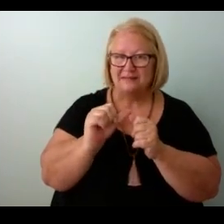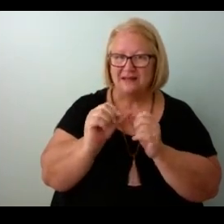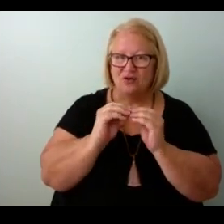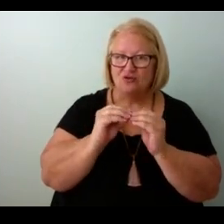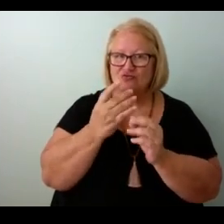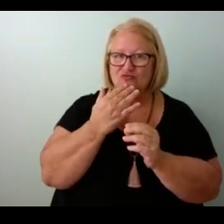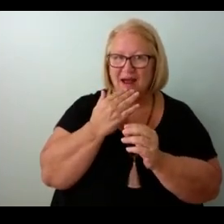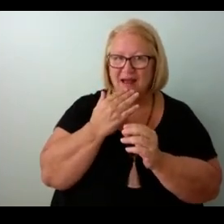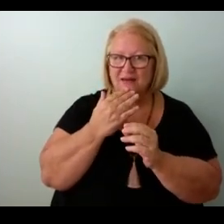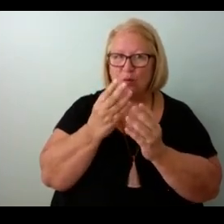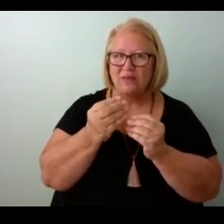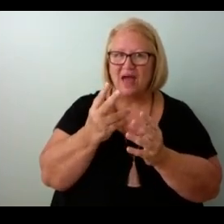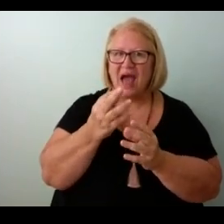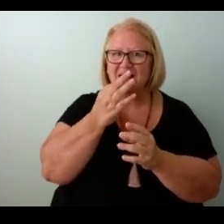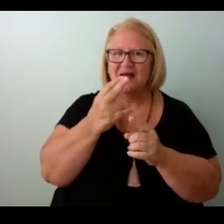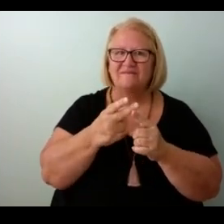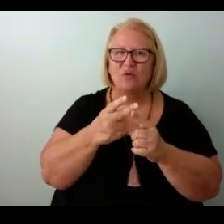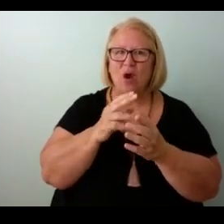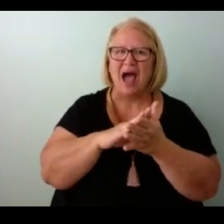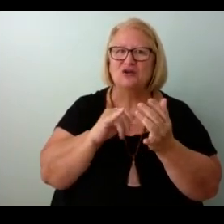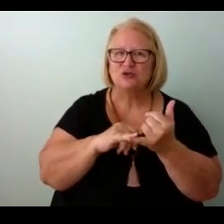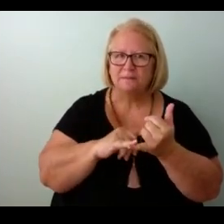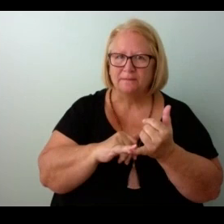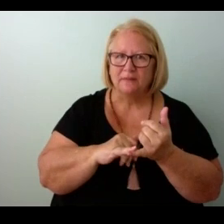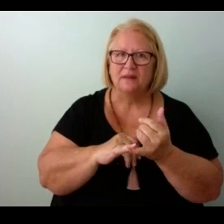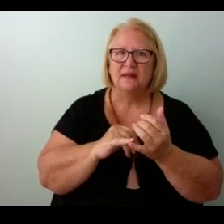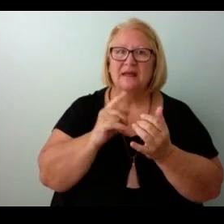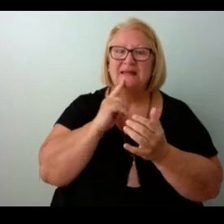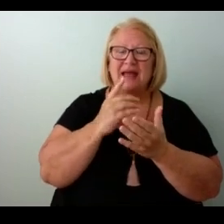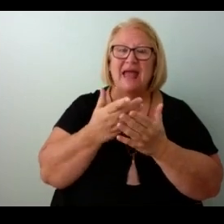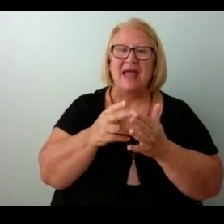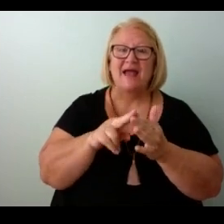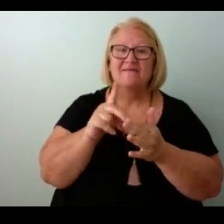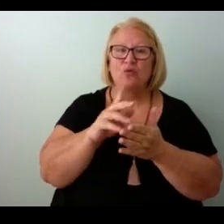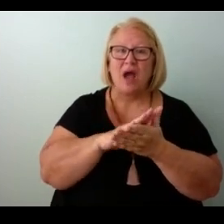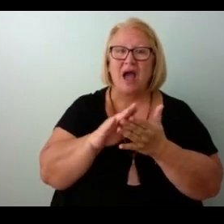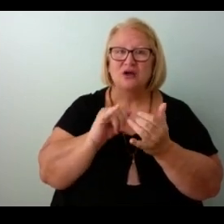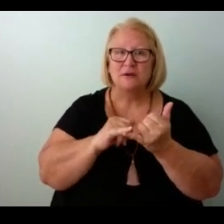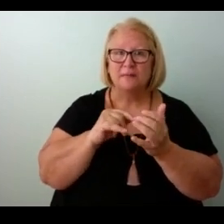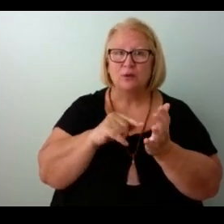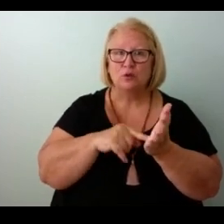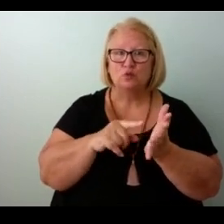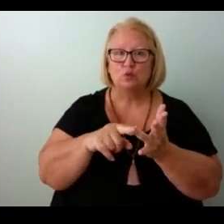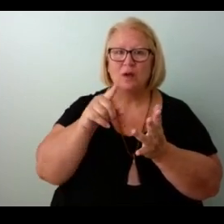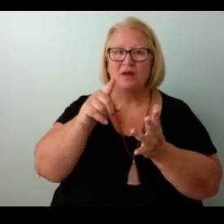So if you get a hardship variation to your loan that's going to be on your credit